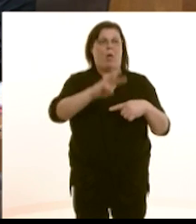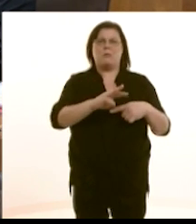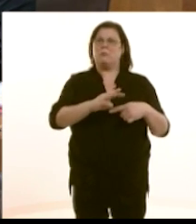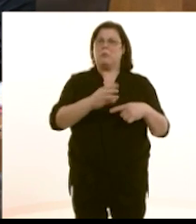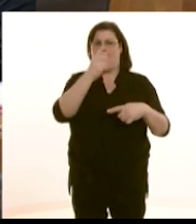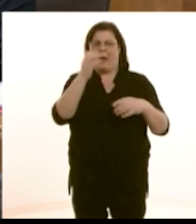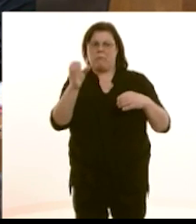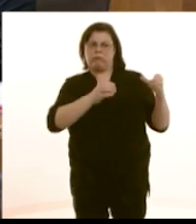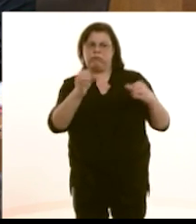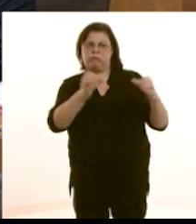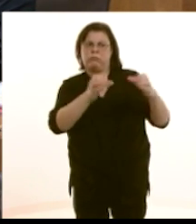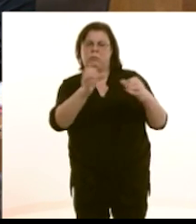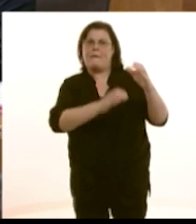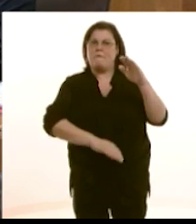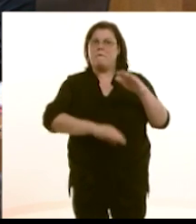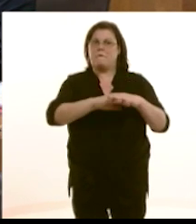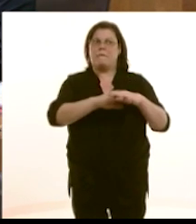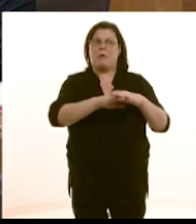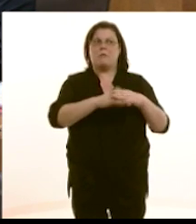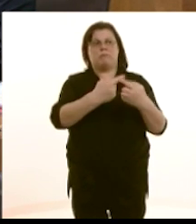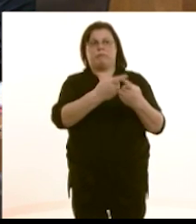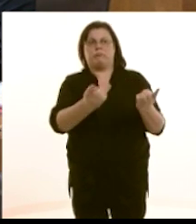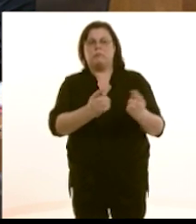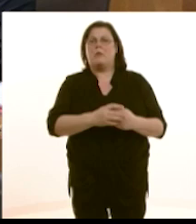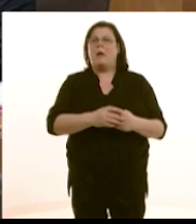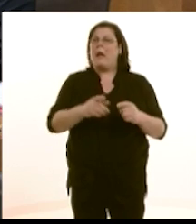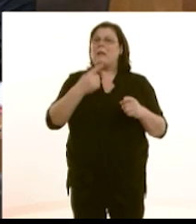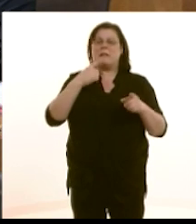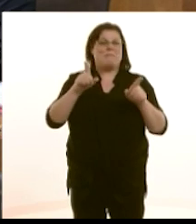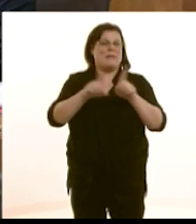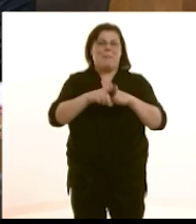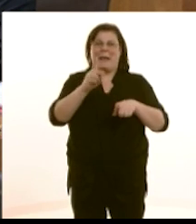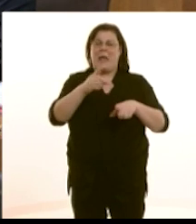to maximum numbers, and it was said that we could fill them again. It is true to say that